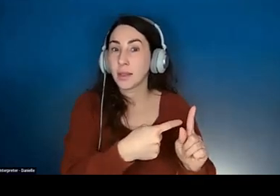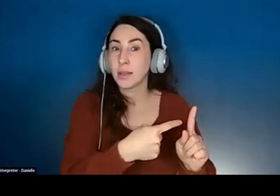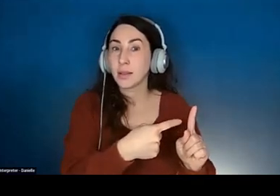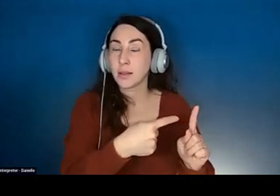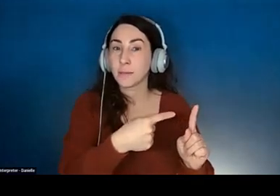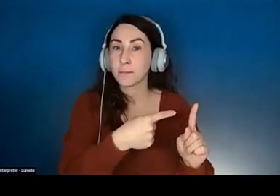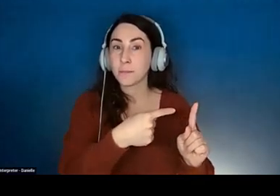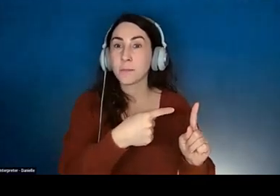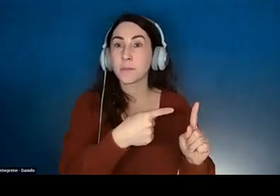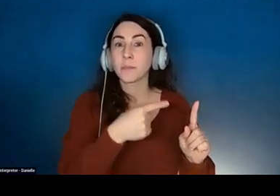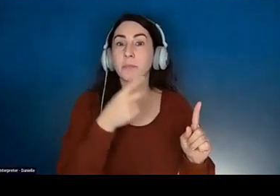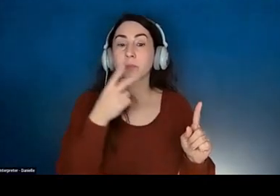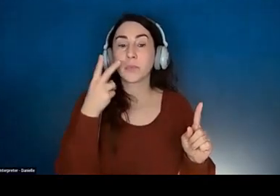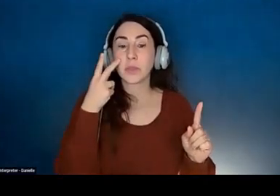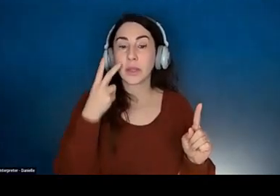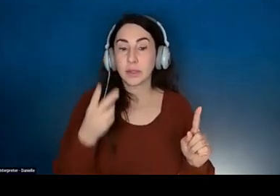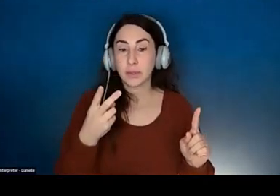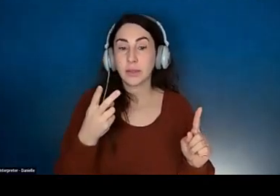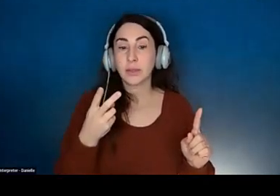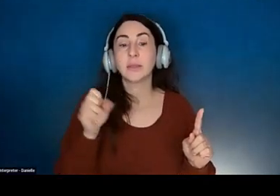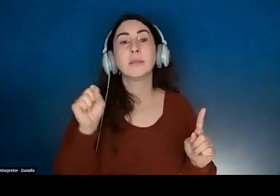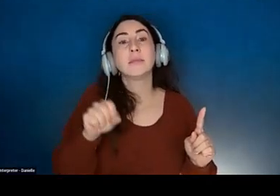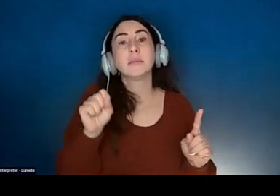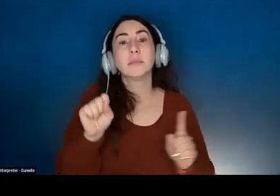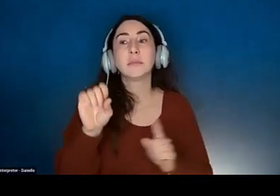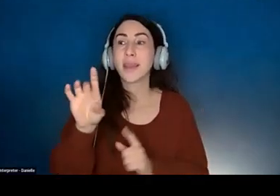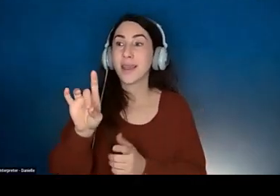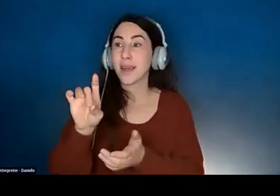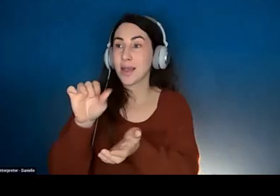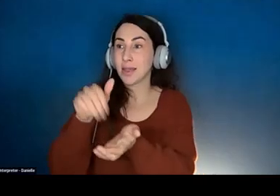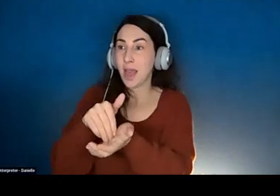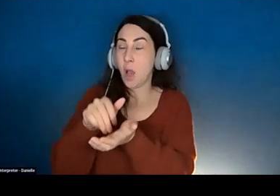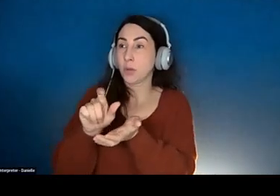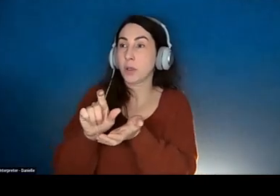though, there may be a front-loaded cost. We offset